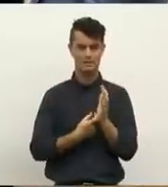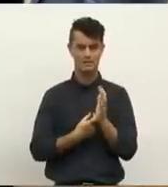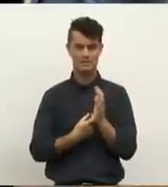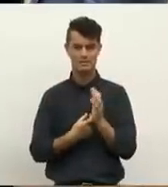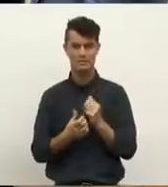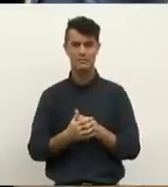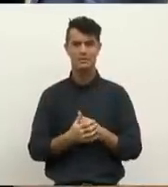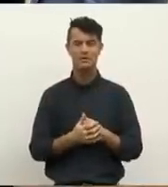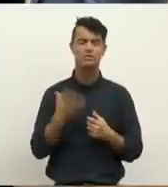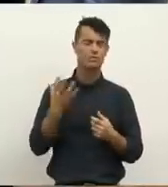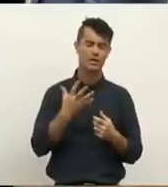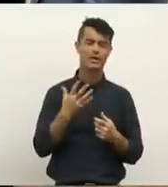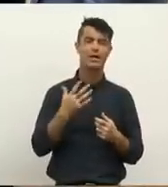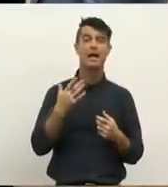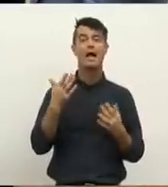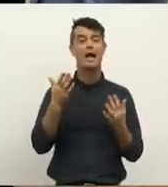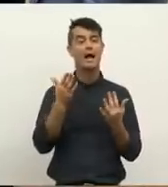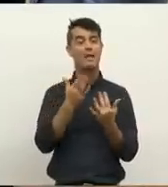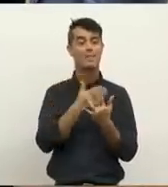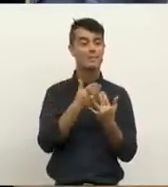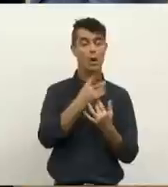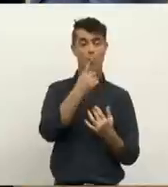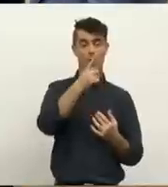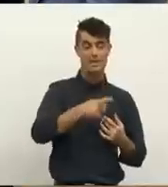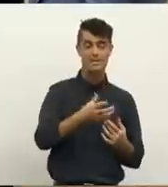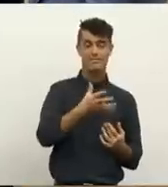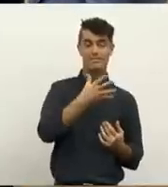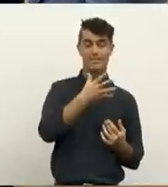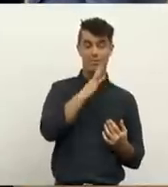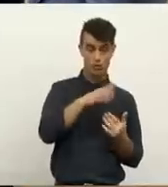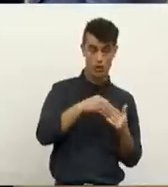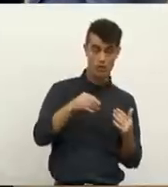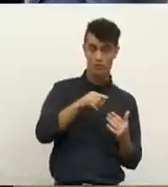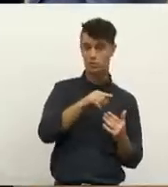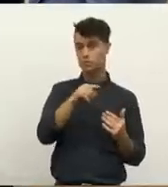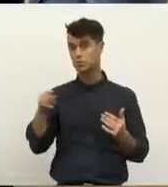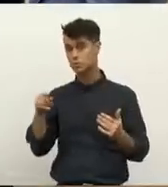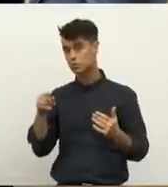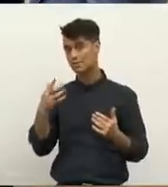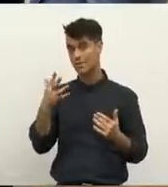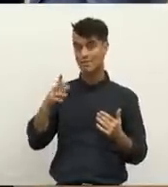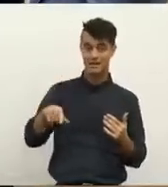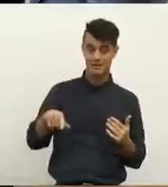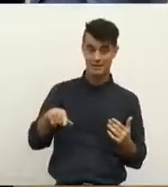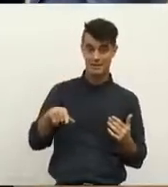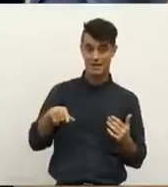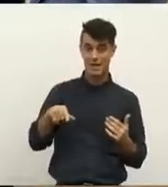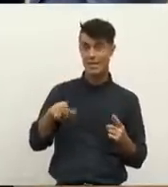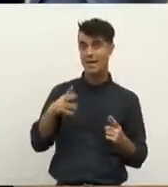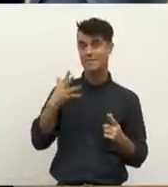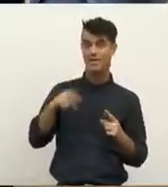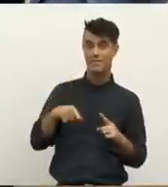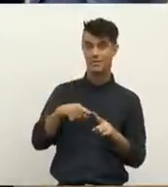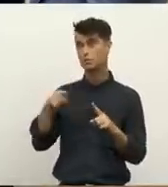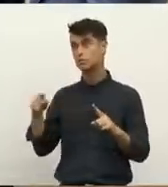And then, so between 1,500 and 15 and 5,000, between 5,000 and 15,000, what's the guidance?